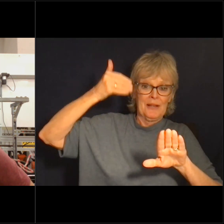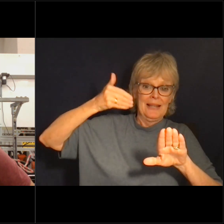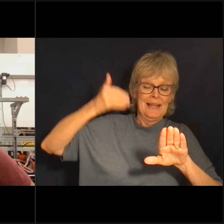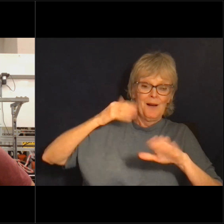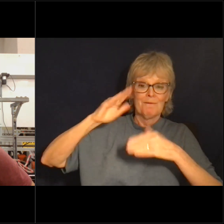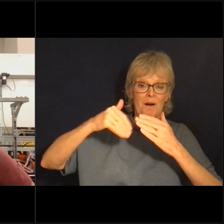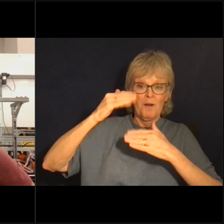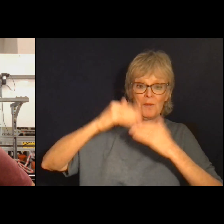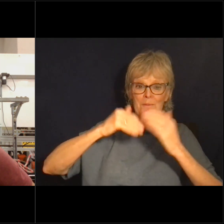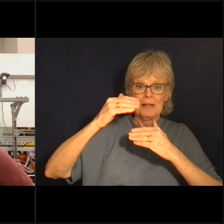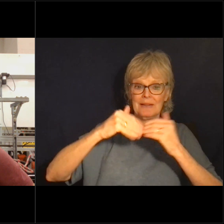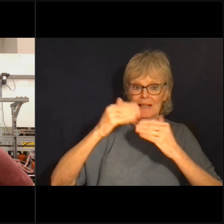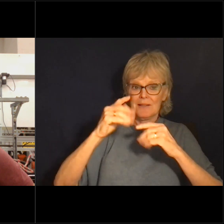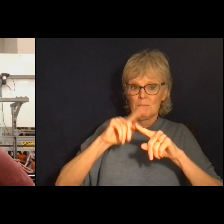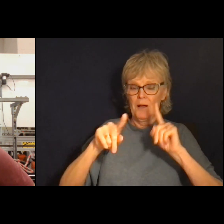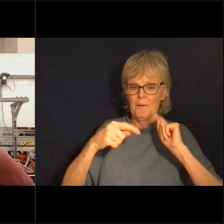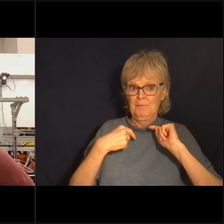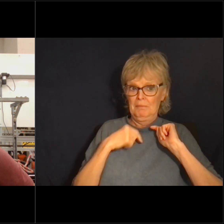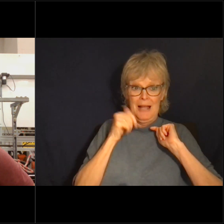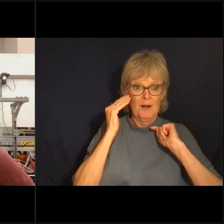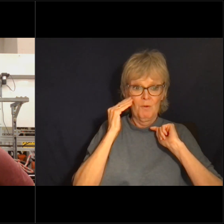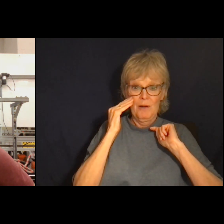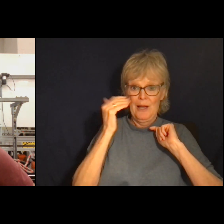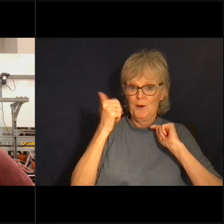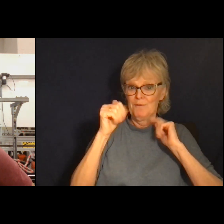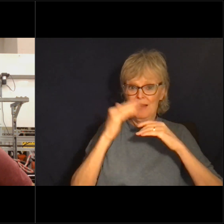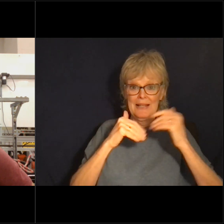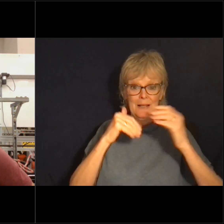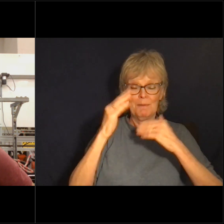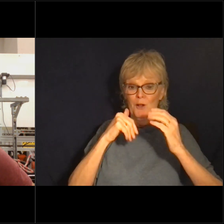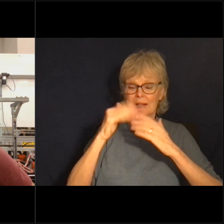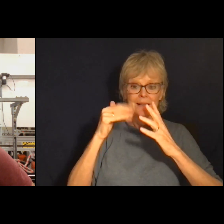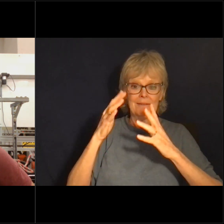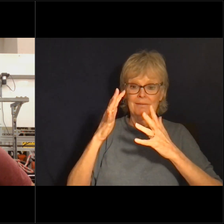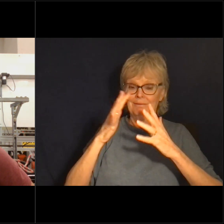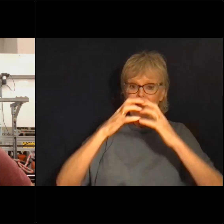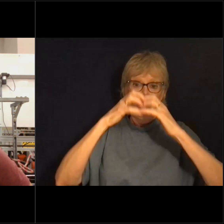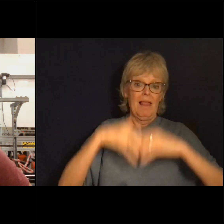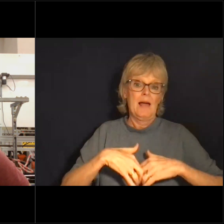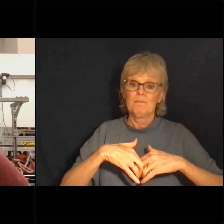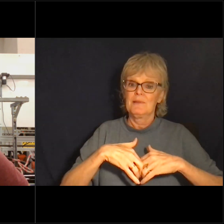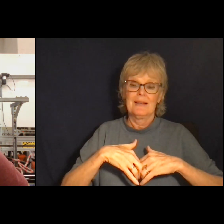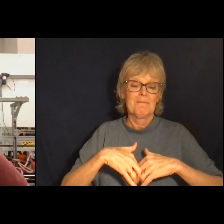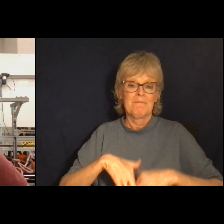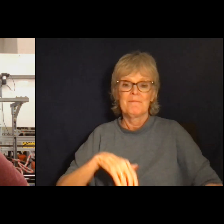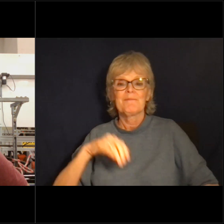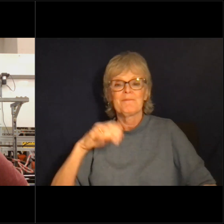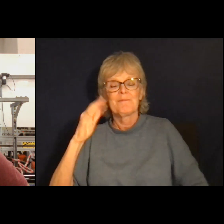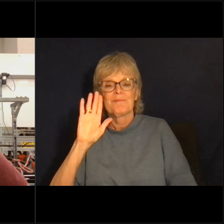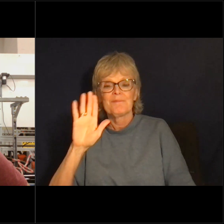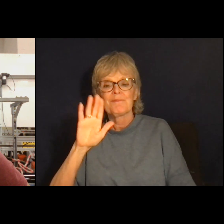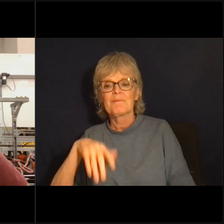But I am not aware of any building like that collapsing, thankfully. [Katherine] That's great. And I actually, sorry,